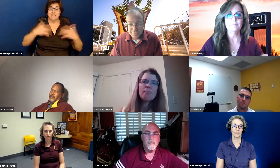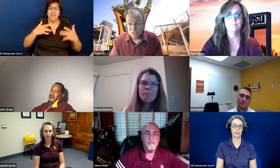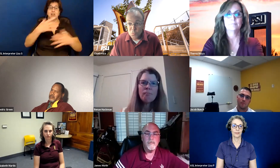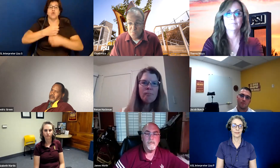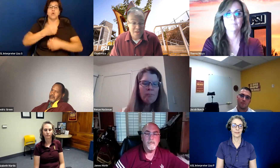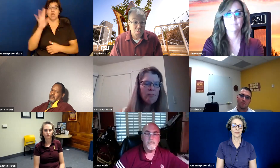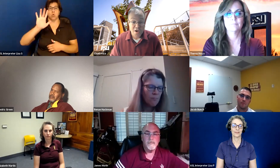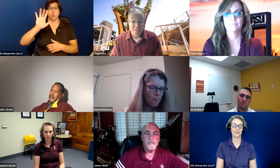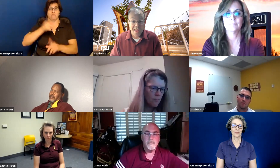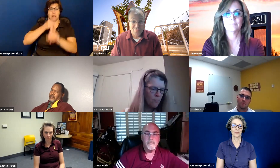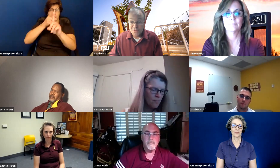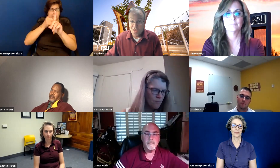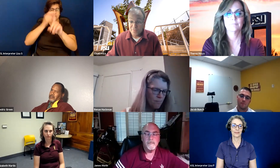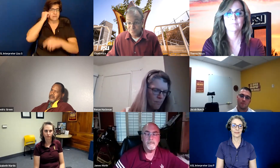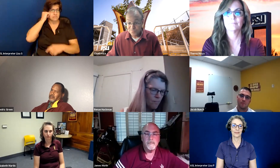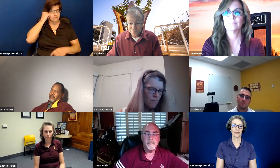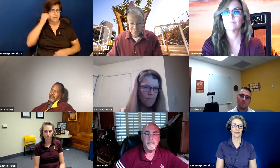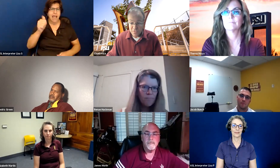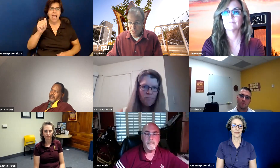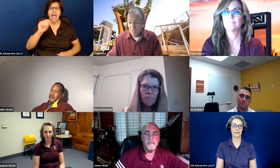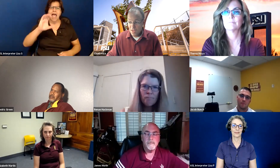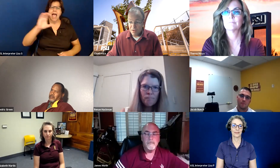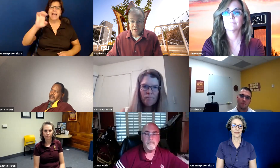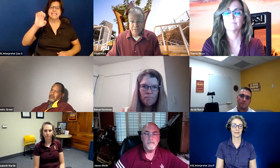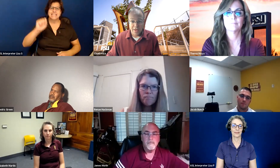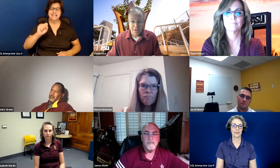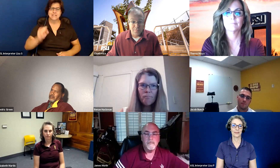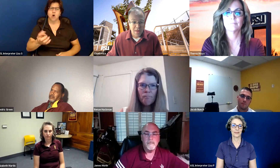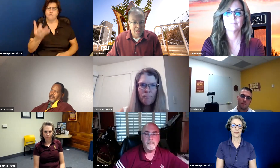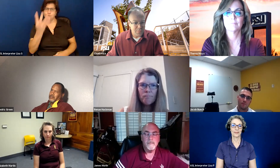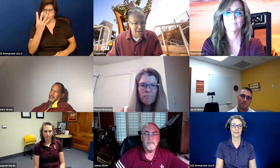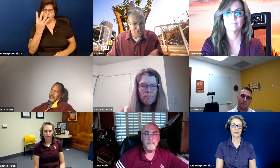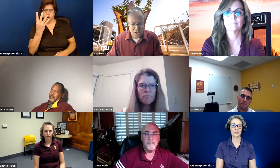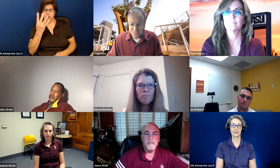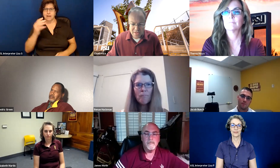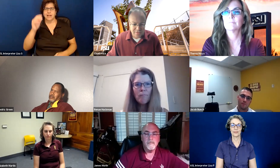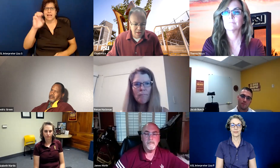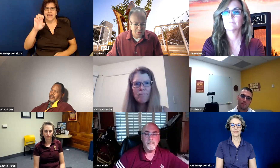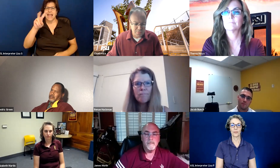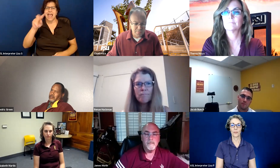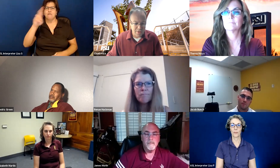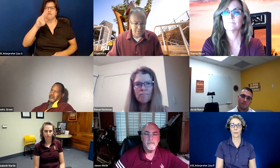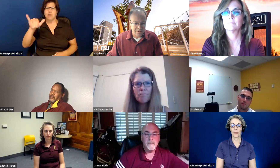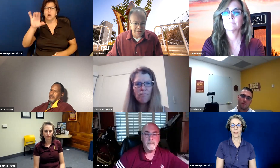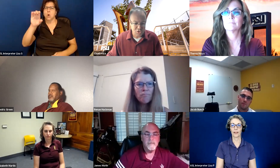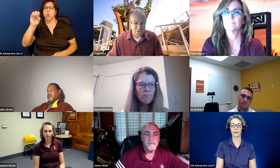So just wanted to make you aware of that as well. Alright, I'm gonna ask Jim, if he can talk a little bit about the history.